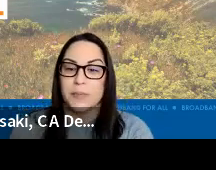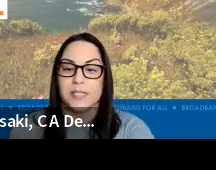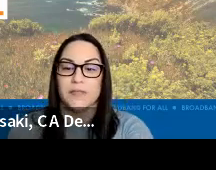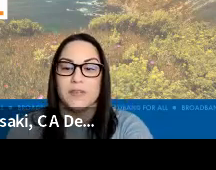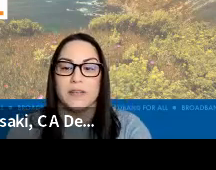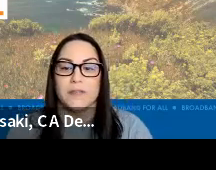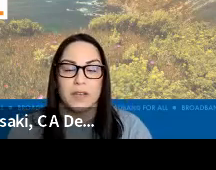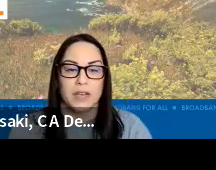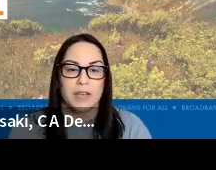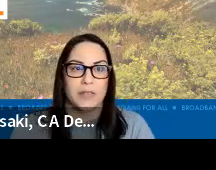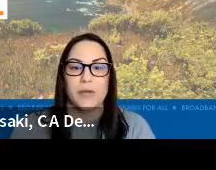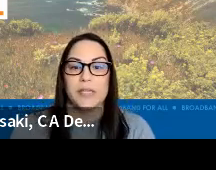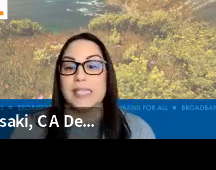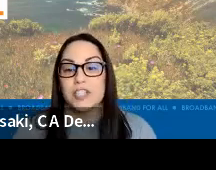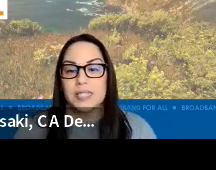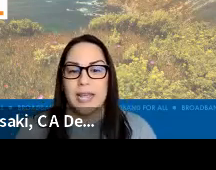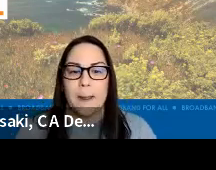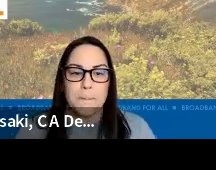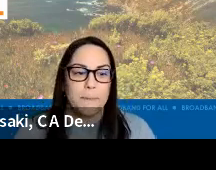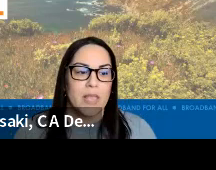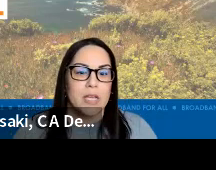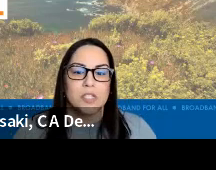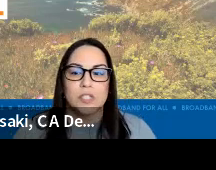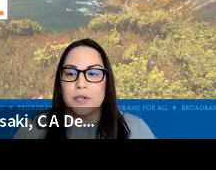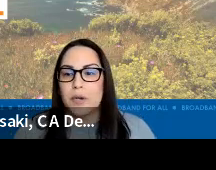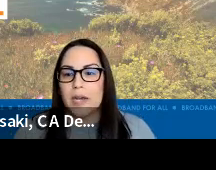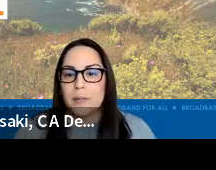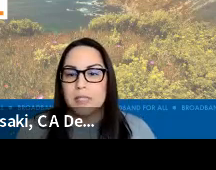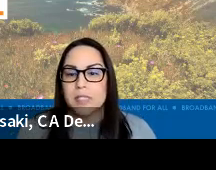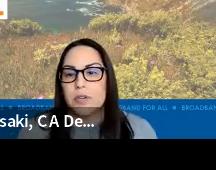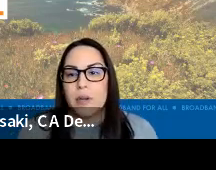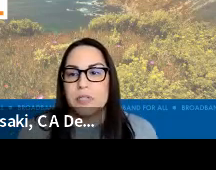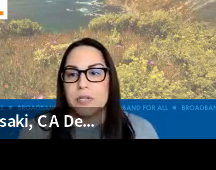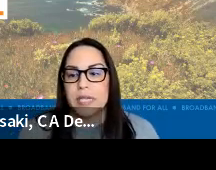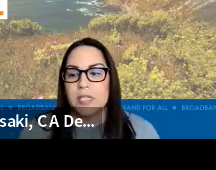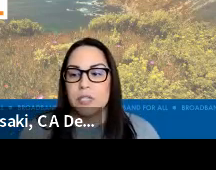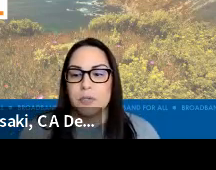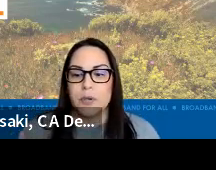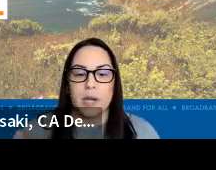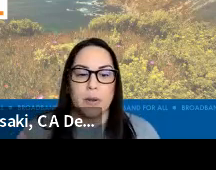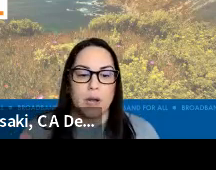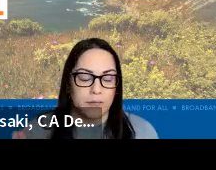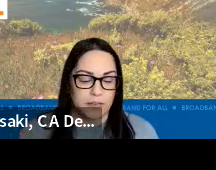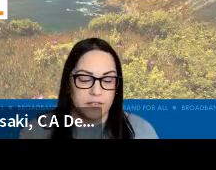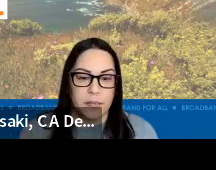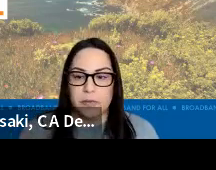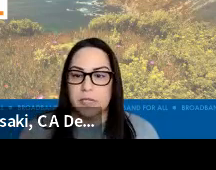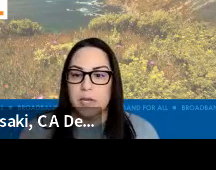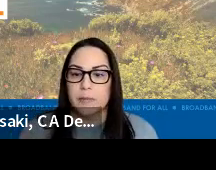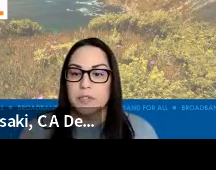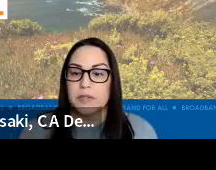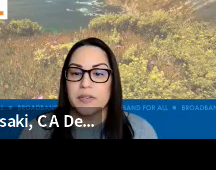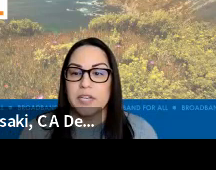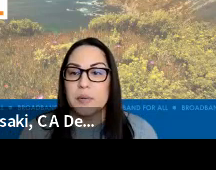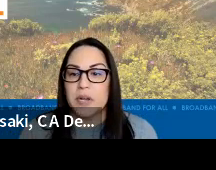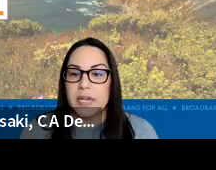piece of of the presentation today. So this is your opportunity to come off of mute. Turn